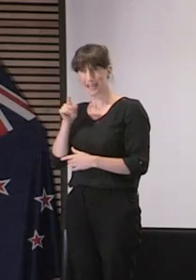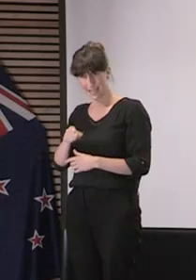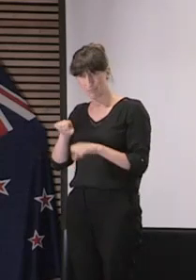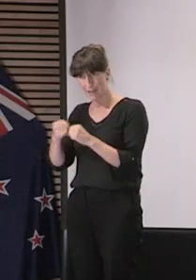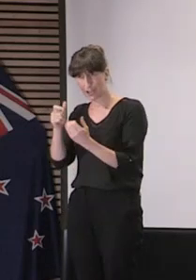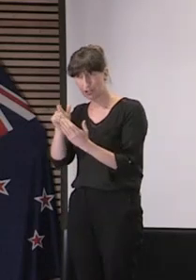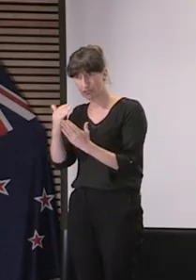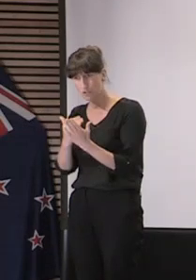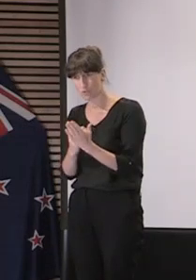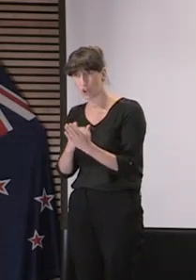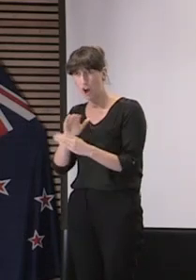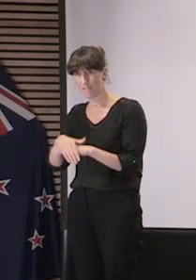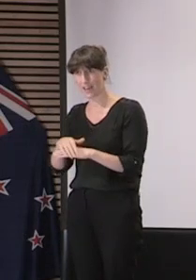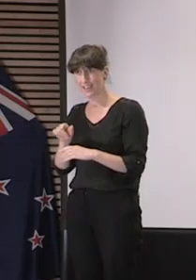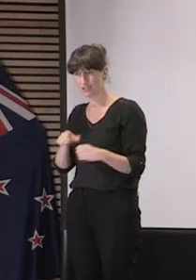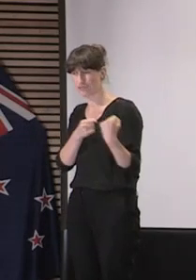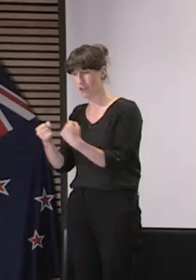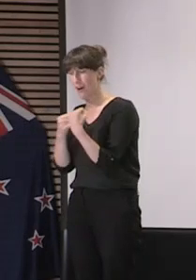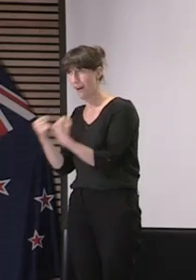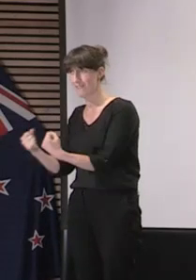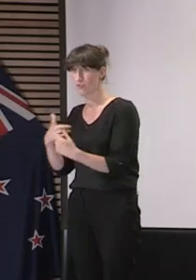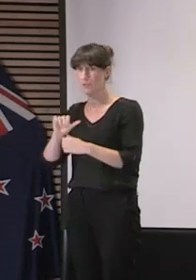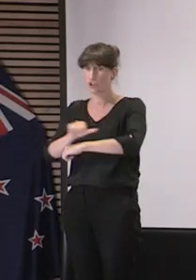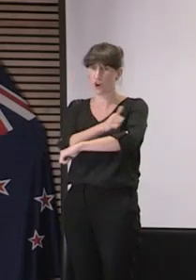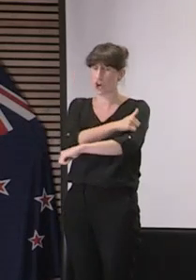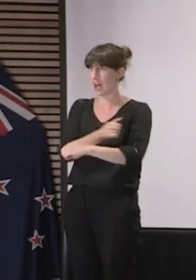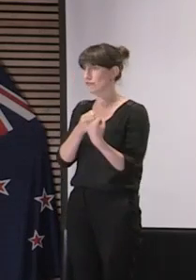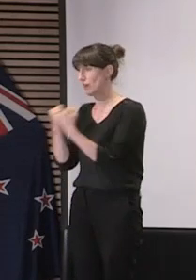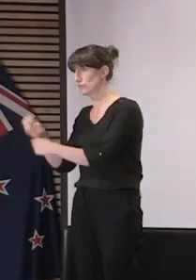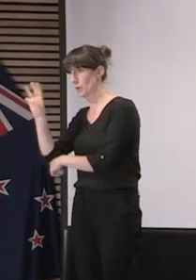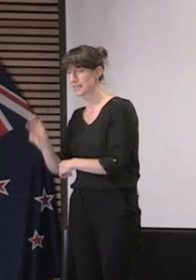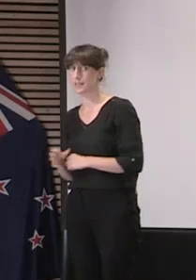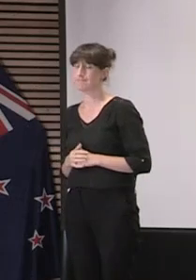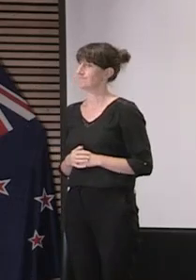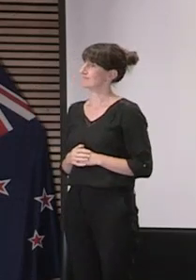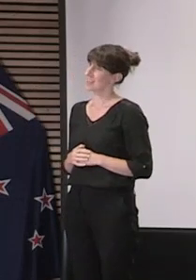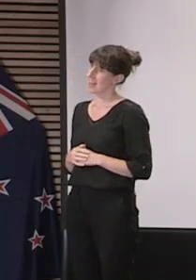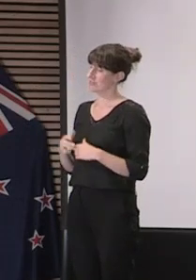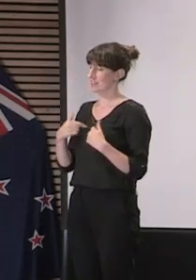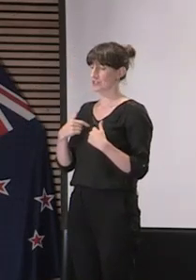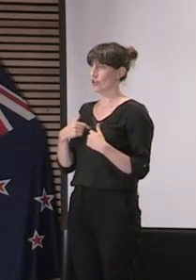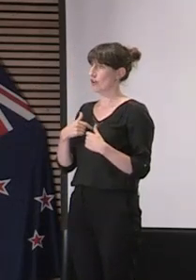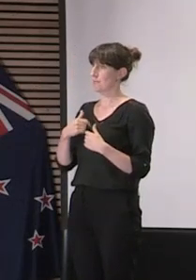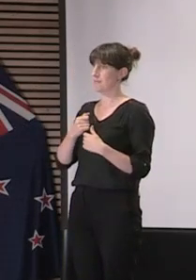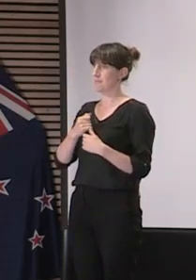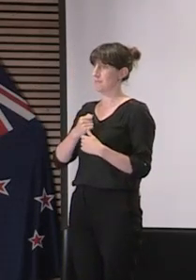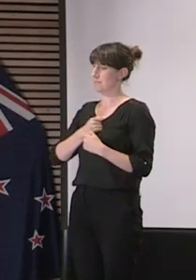an essential service. It's not for me to comment on whether for that essential service